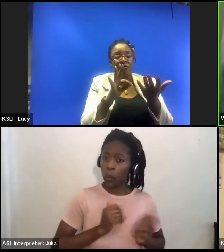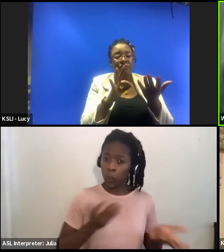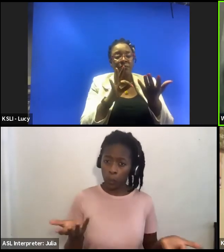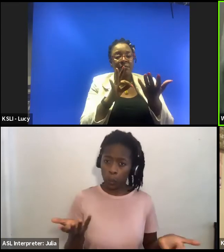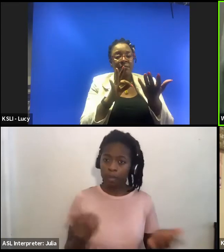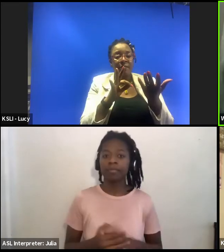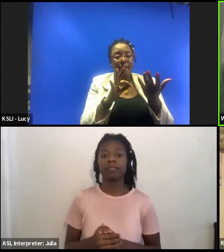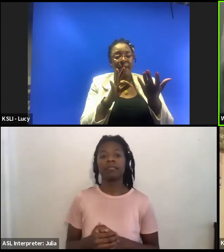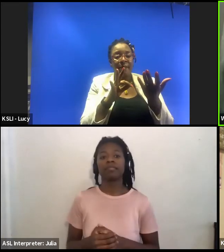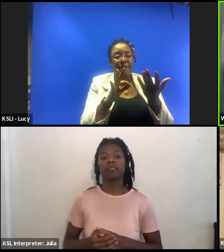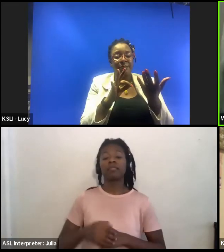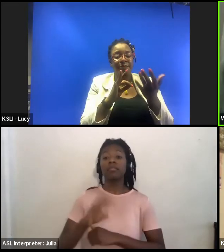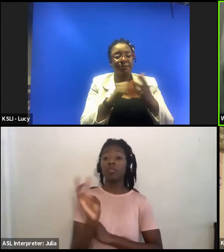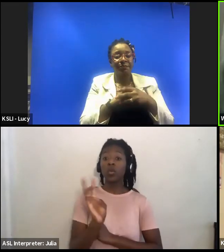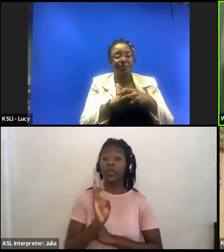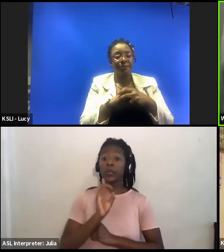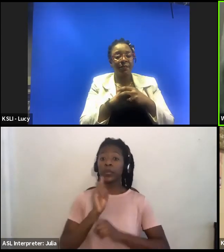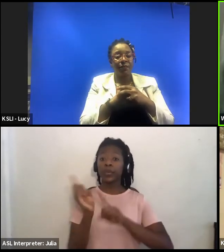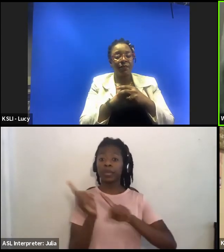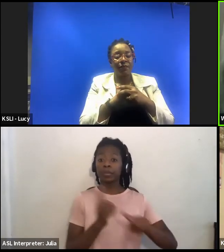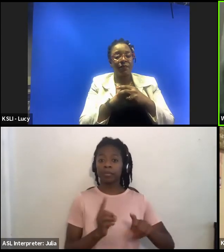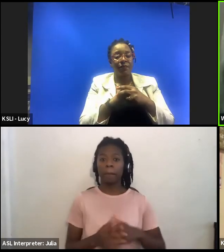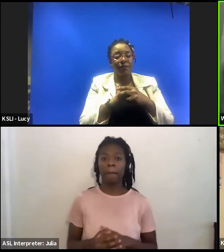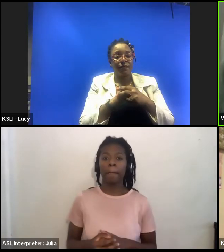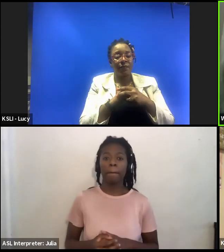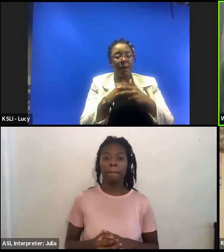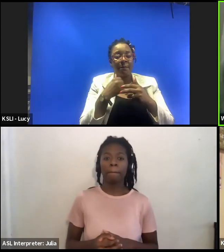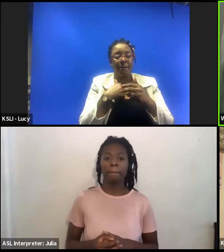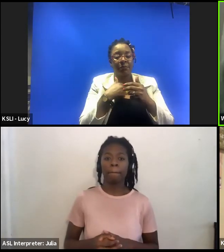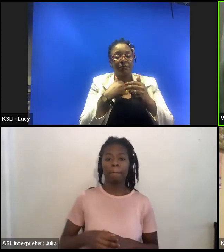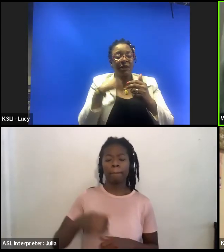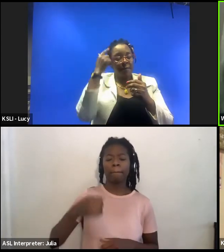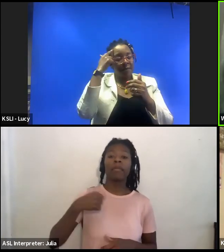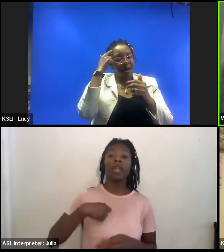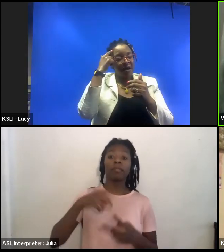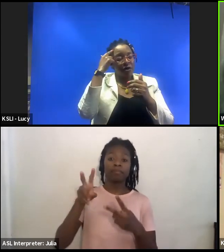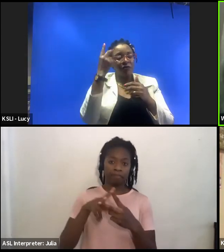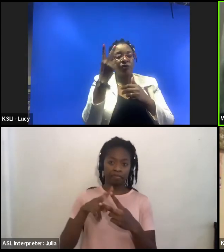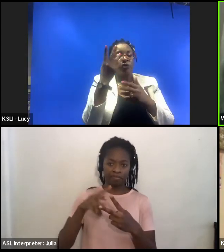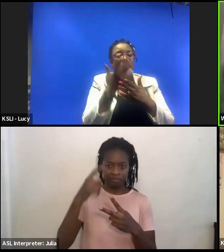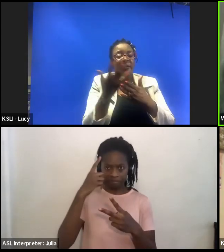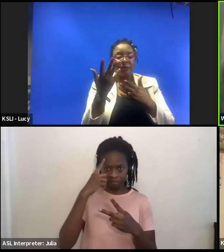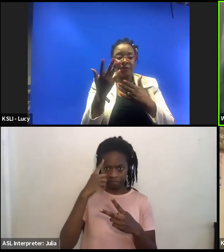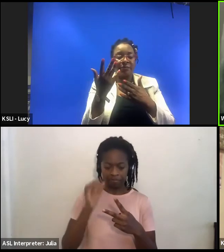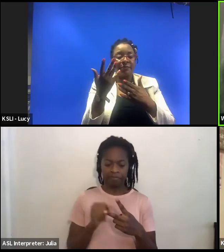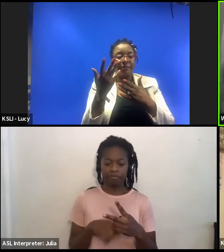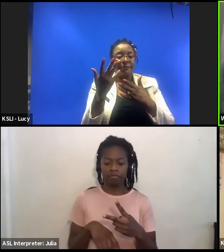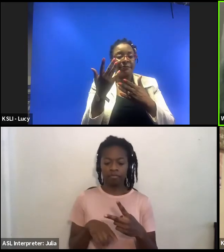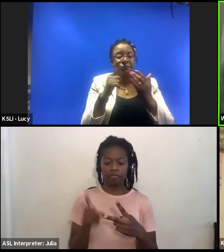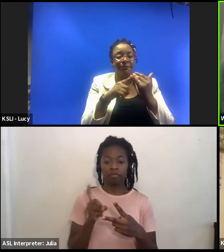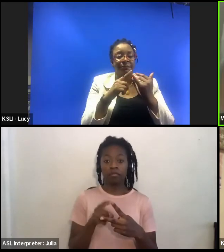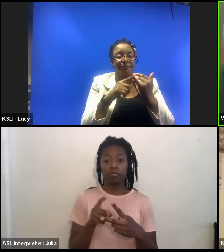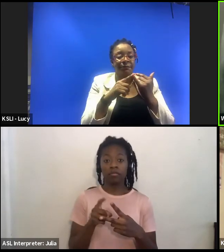I'm reminded of two things. Part of creating is learning how to let go.